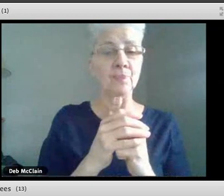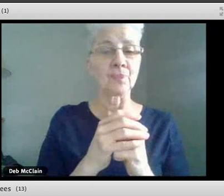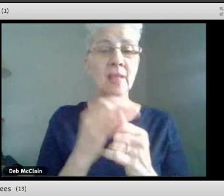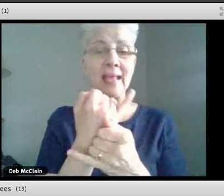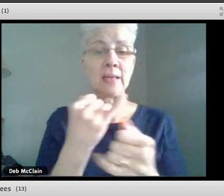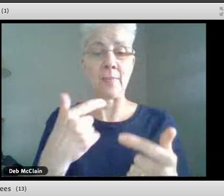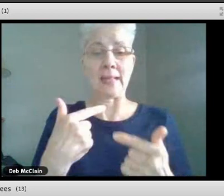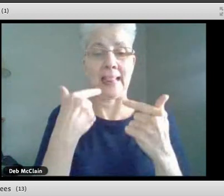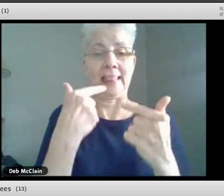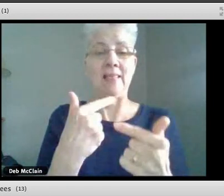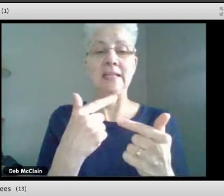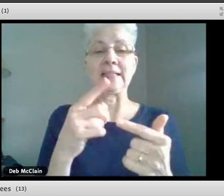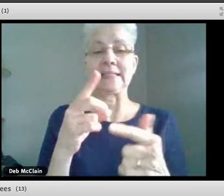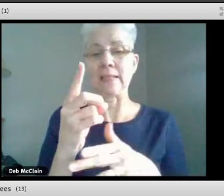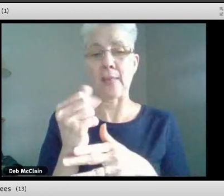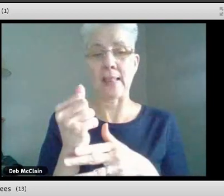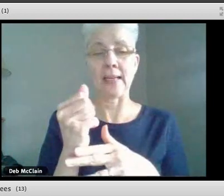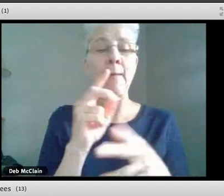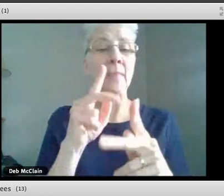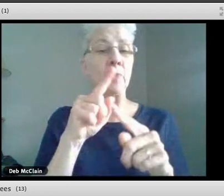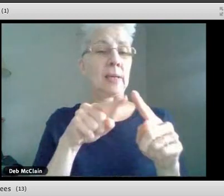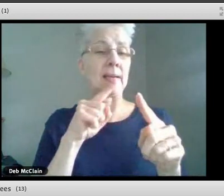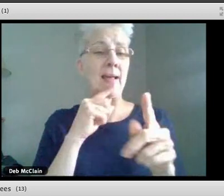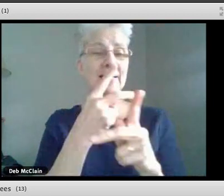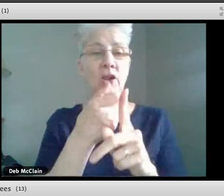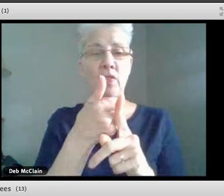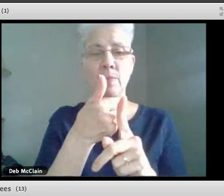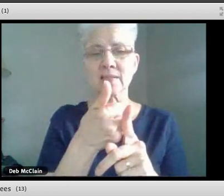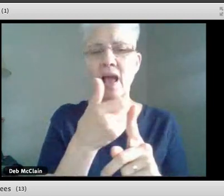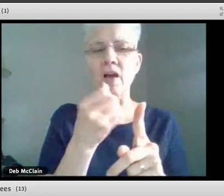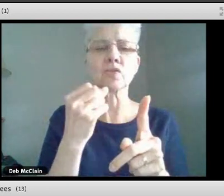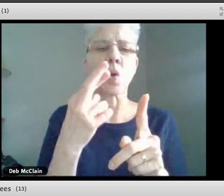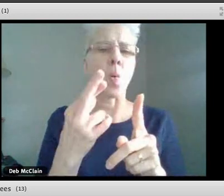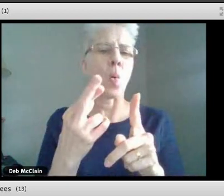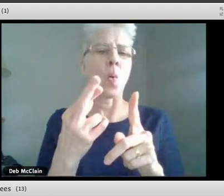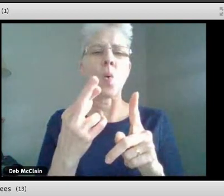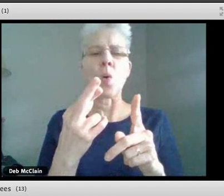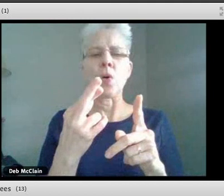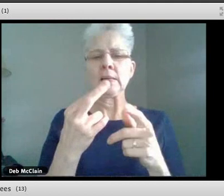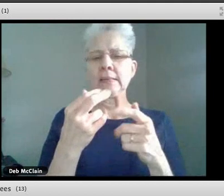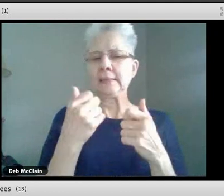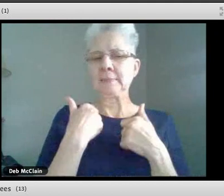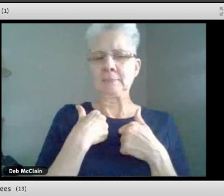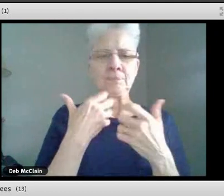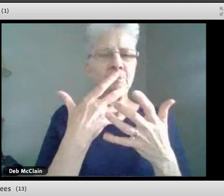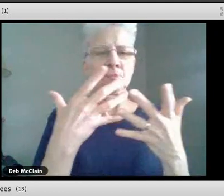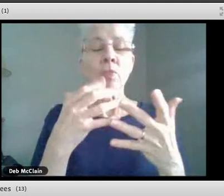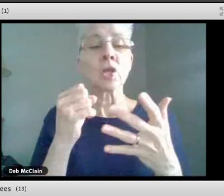so people who can't, you know, take care of themselves independently by themselves. So if you look at the numbers...